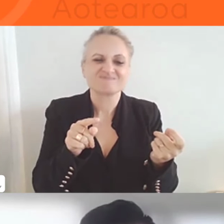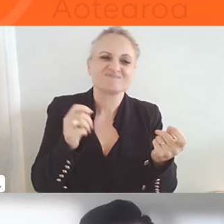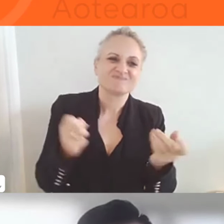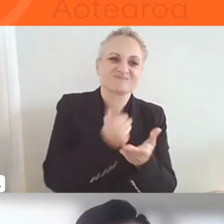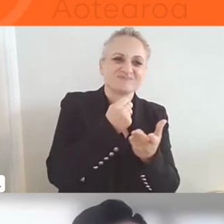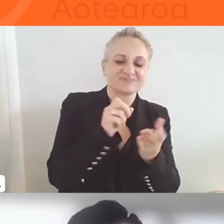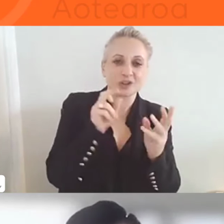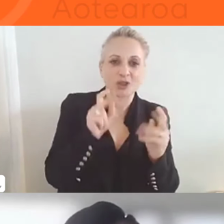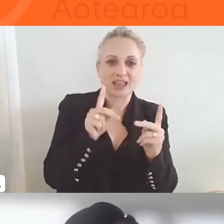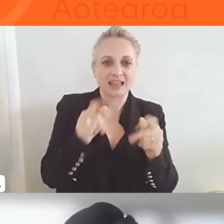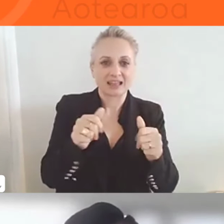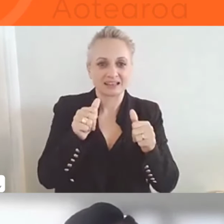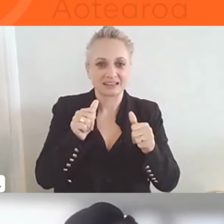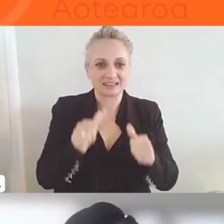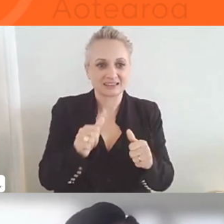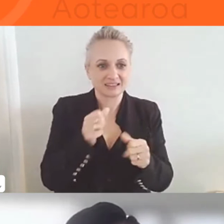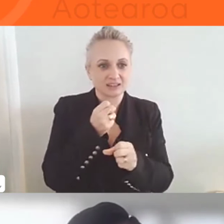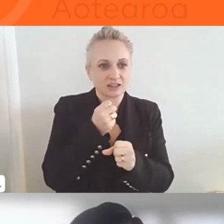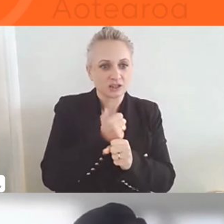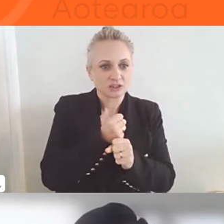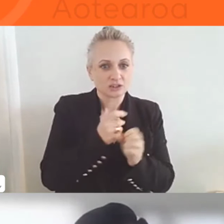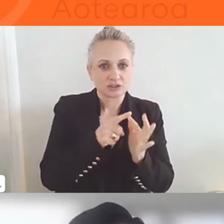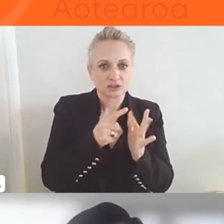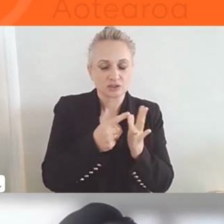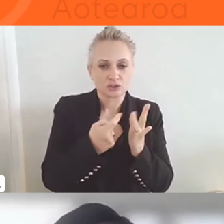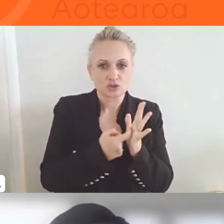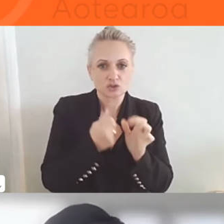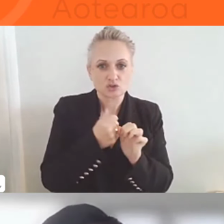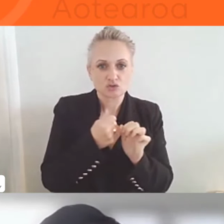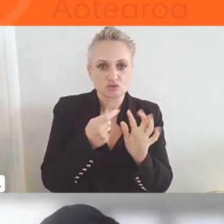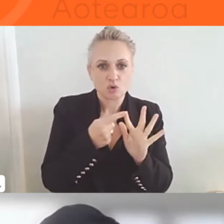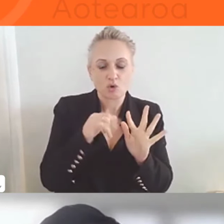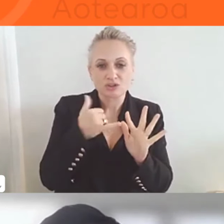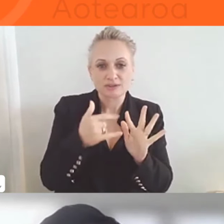on to George while Thanh looks at his sound. Apologies, I can't